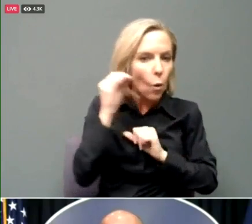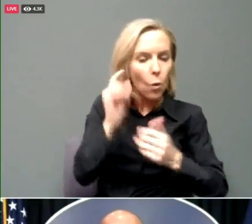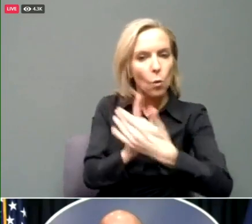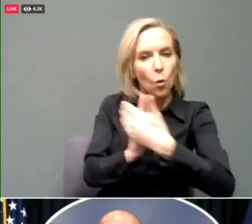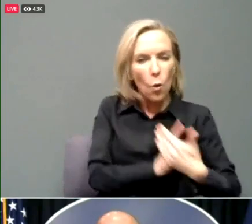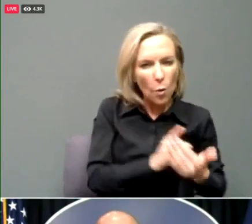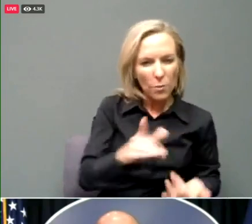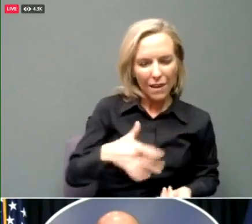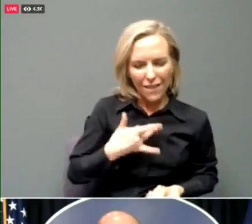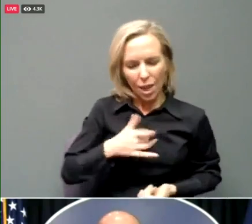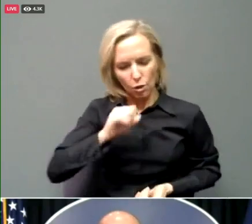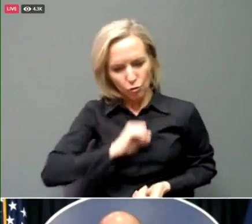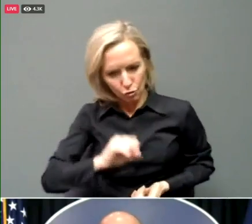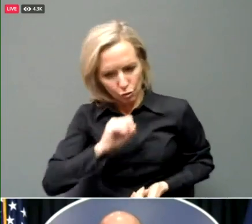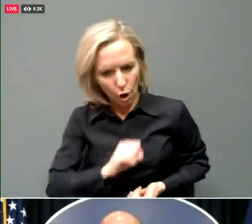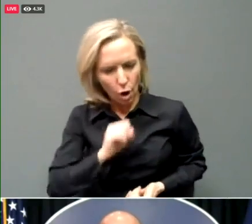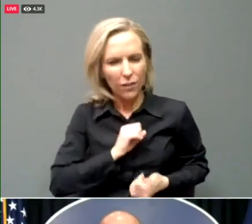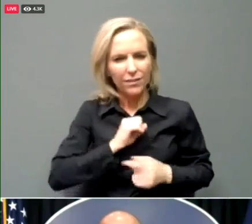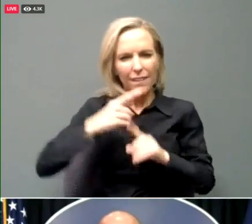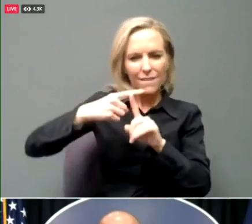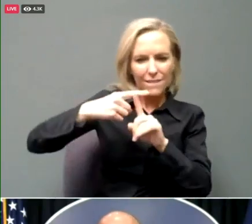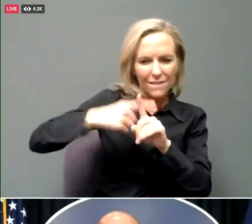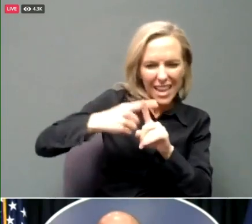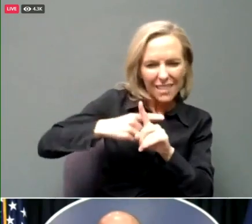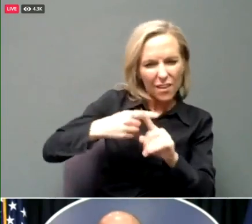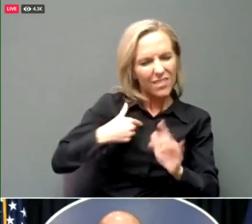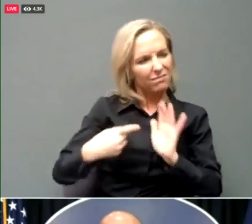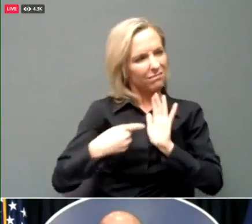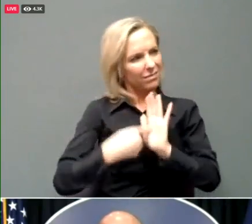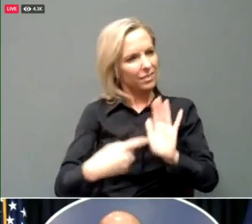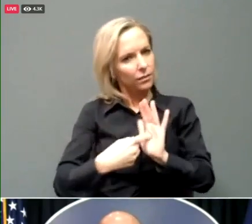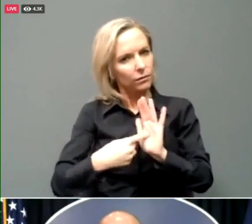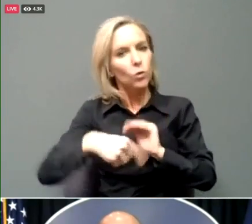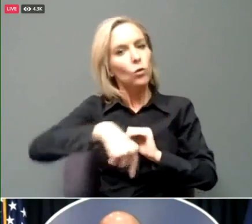and infectious symptoms. Please get tested if you think it could be co vid